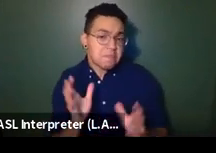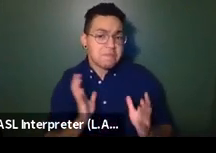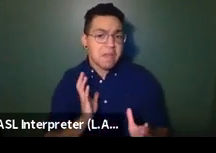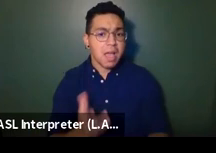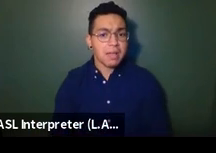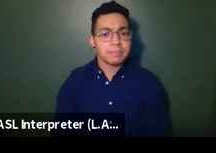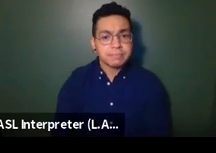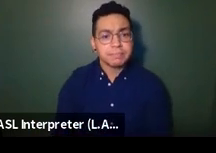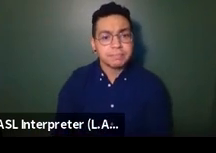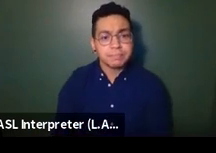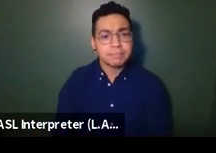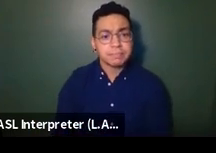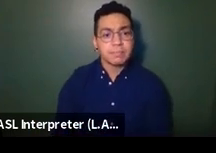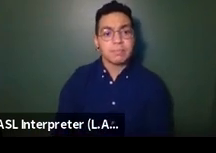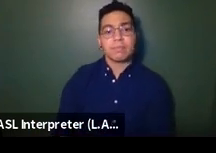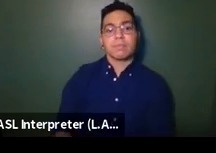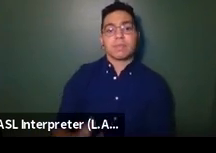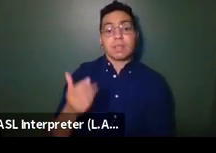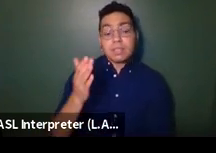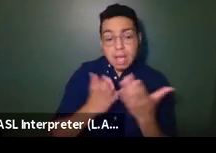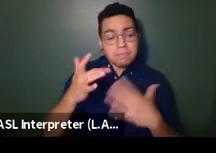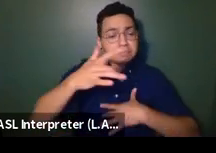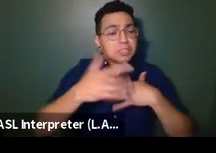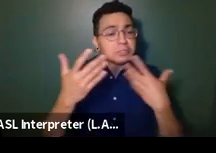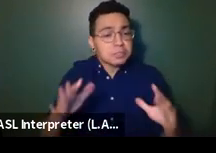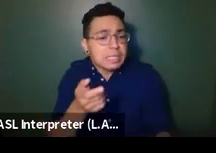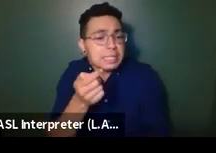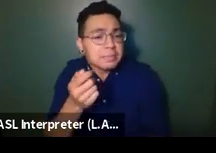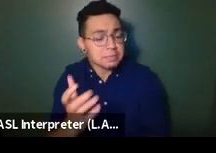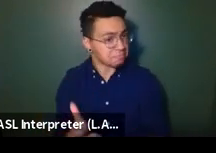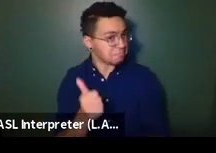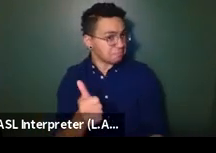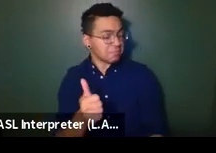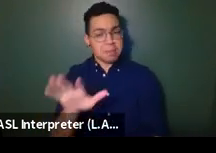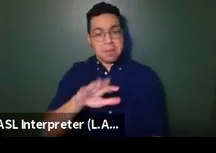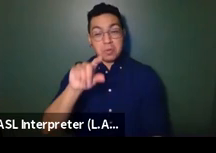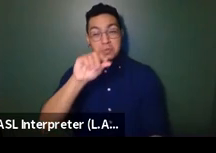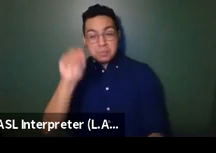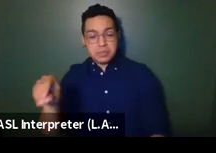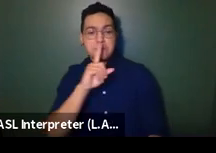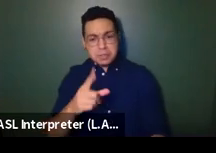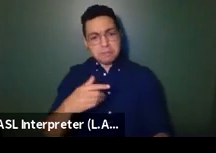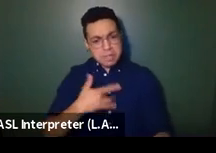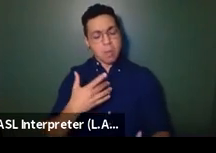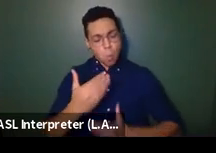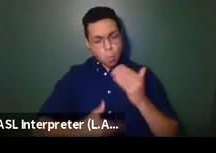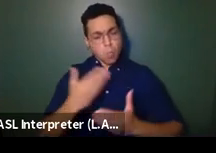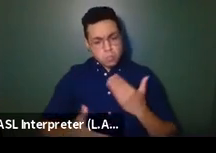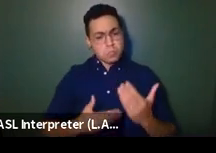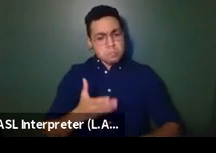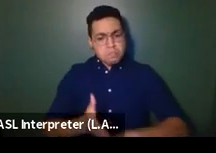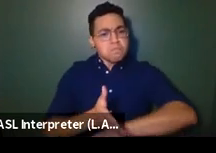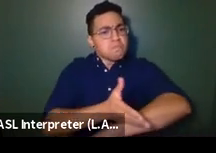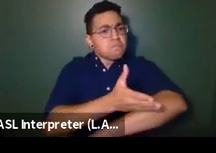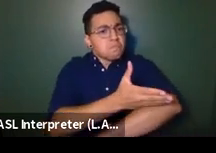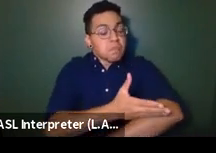ESD 113 - Andrew Hickman: Some of you were able to dabble. A little and we have a few about 20% who are really getting there, as well as you fill out your rock star status.